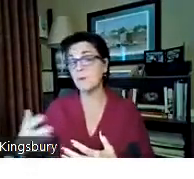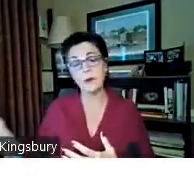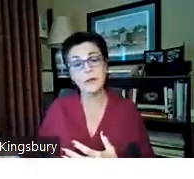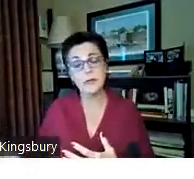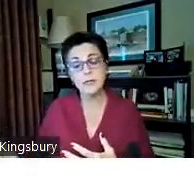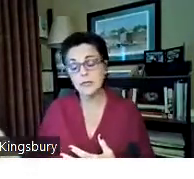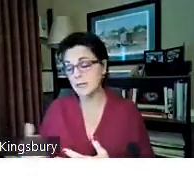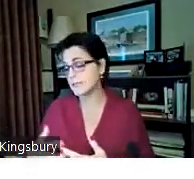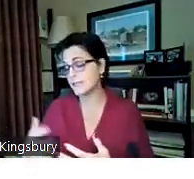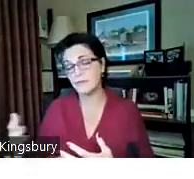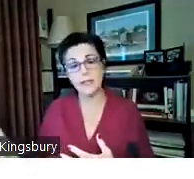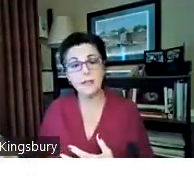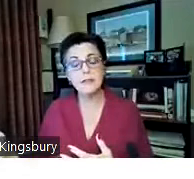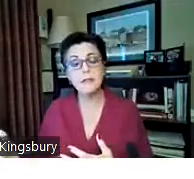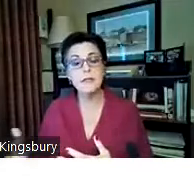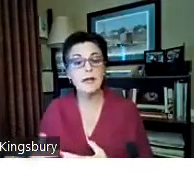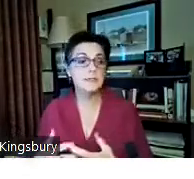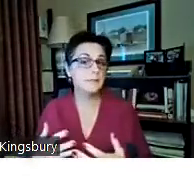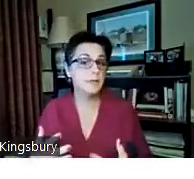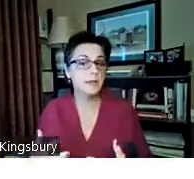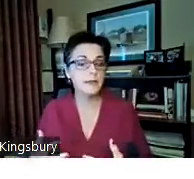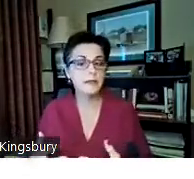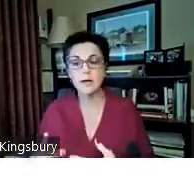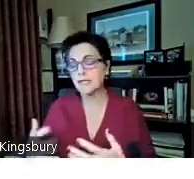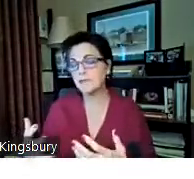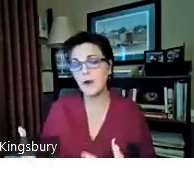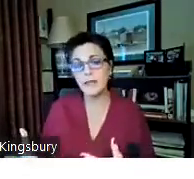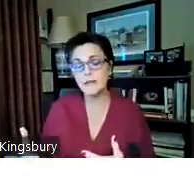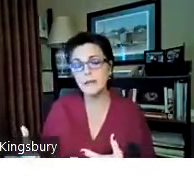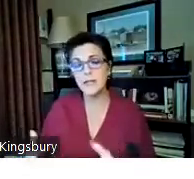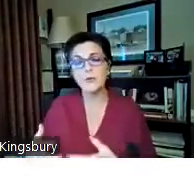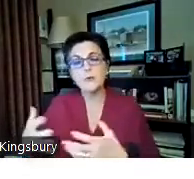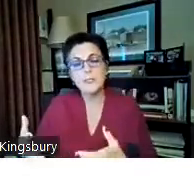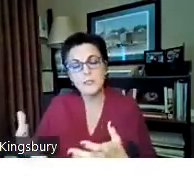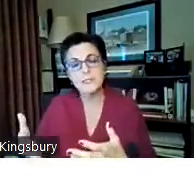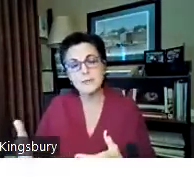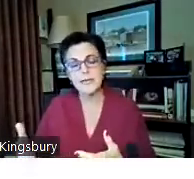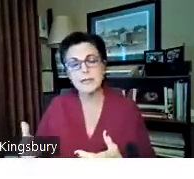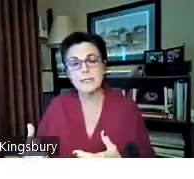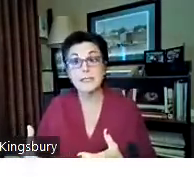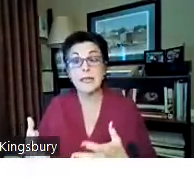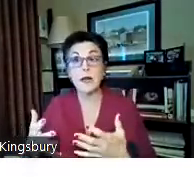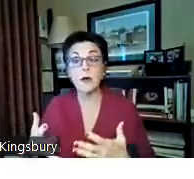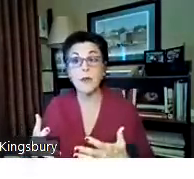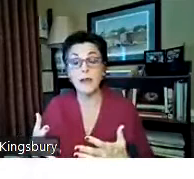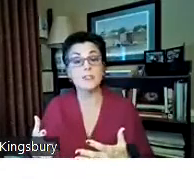partner, significant other a sibling, a best friend, you know, we will turn to somebody else and say, Oh, my gosh, I